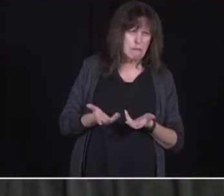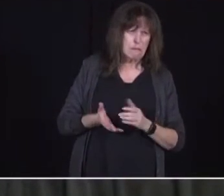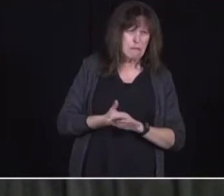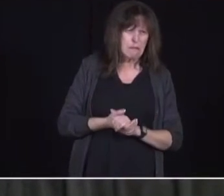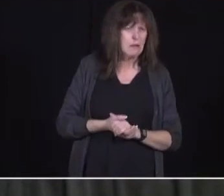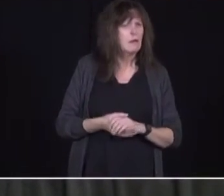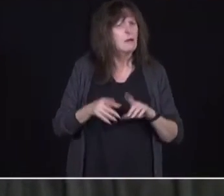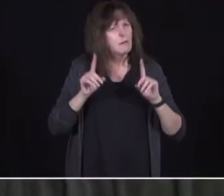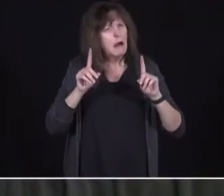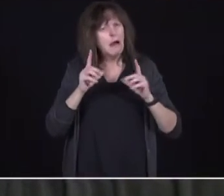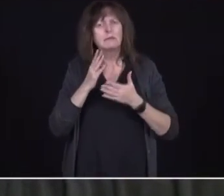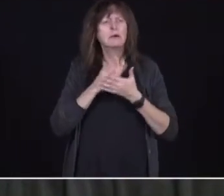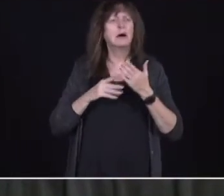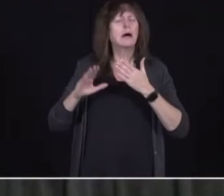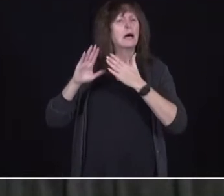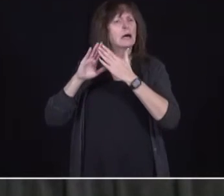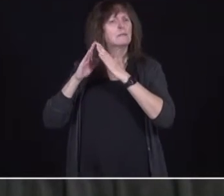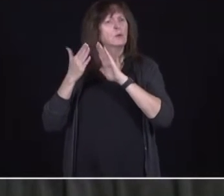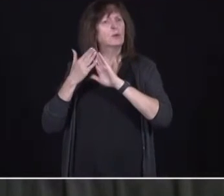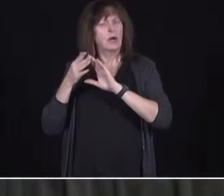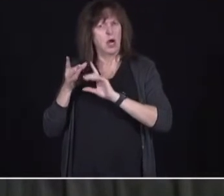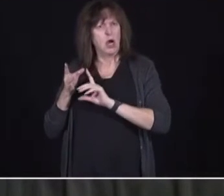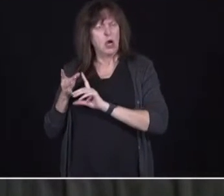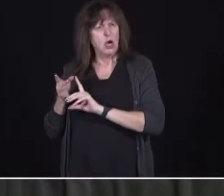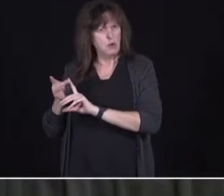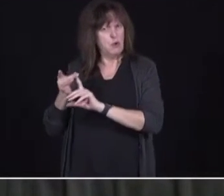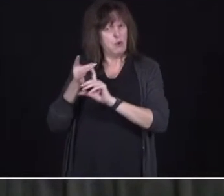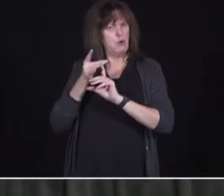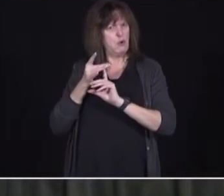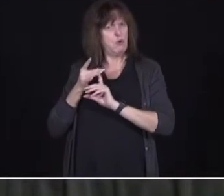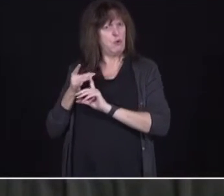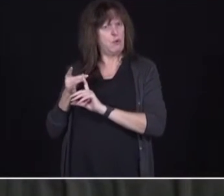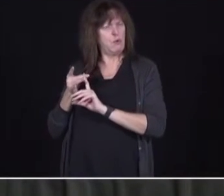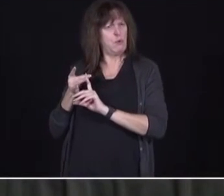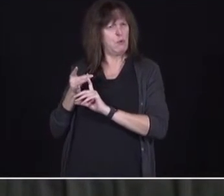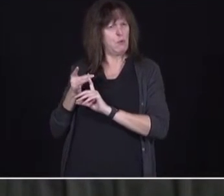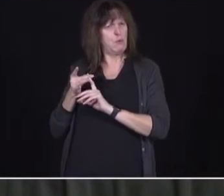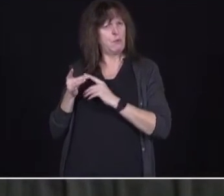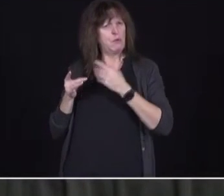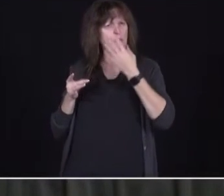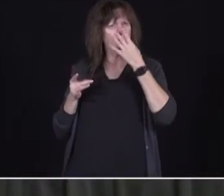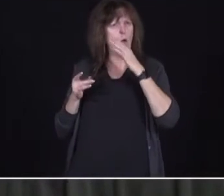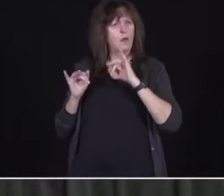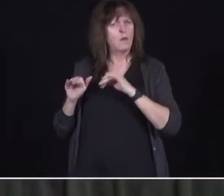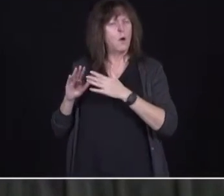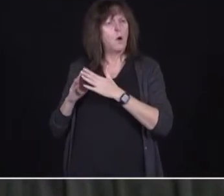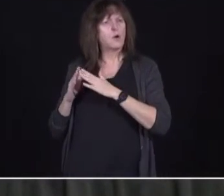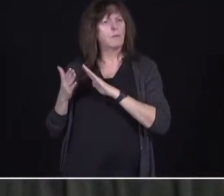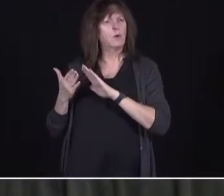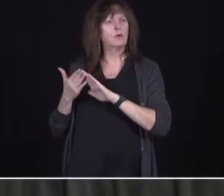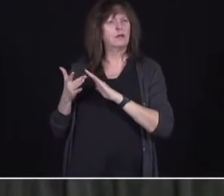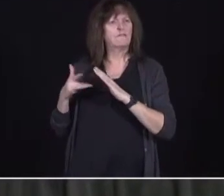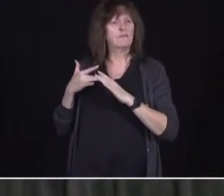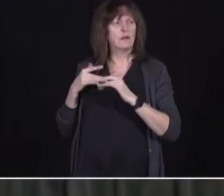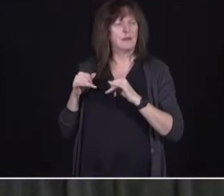You can't police 14 million people. Now you say the police will be handling outs enforcement. The pandemic has affected some communities more than others.